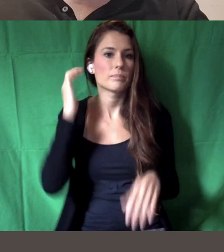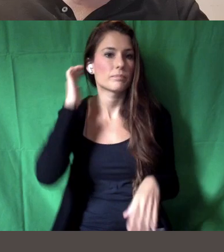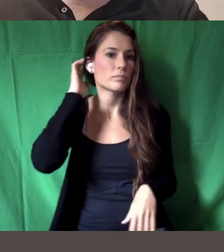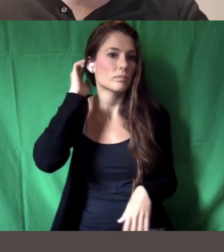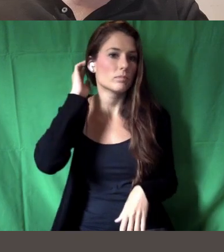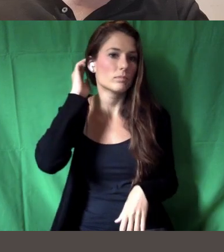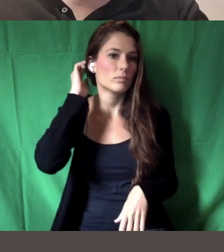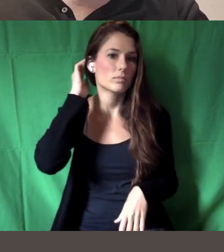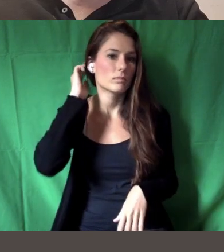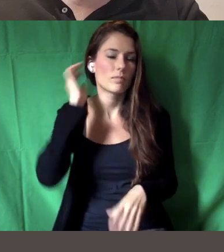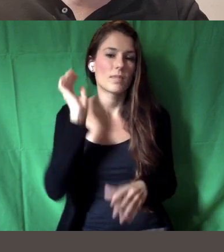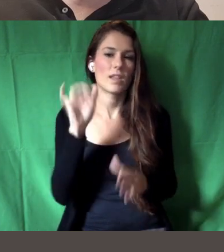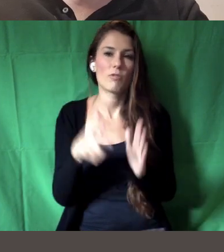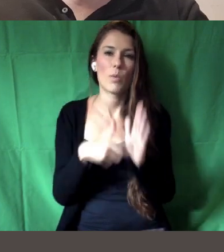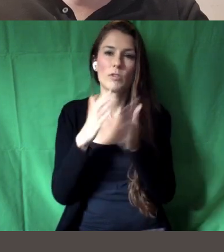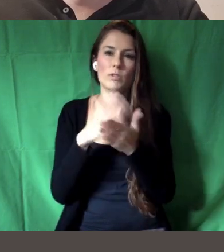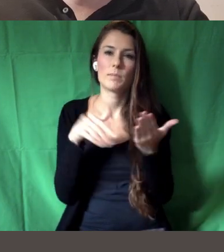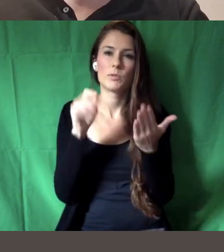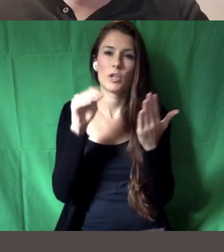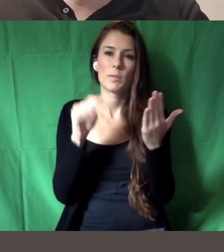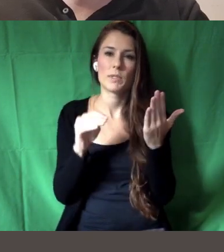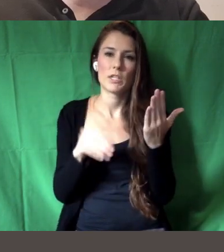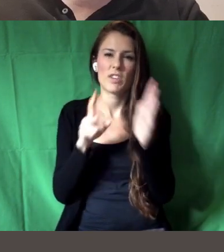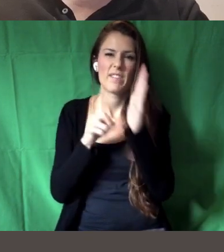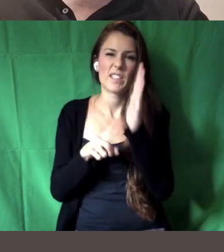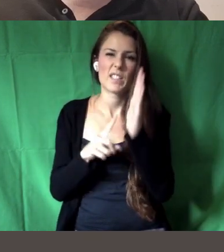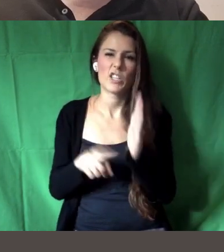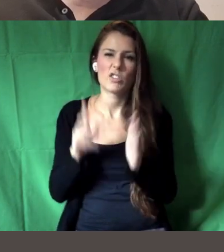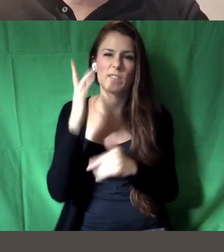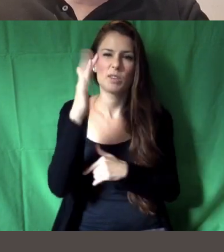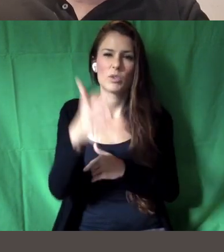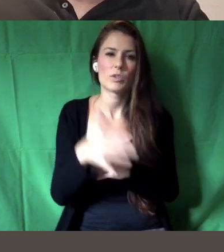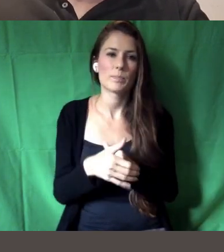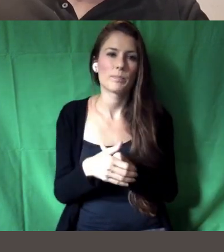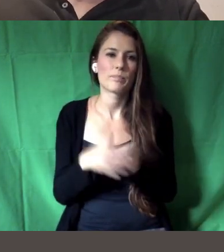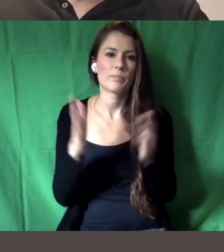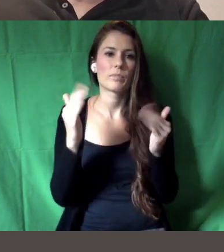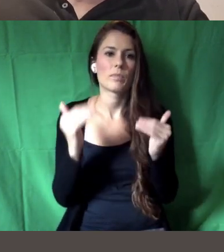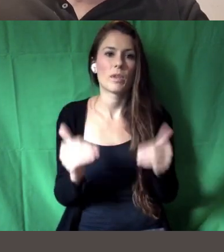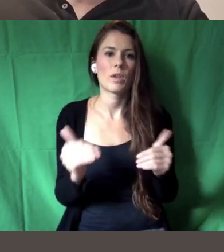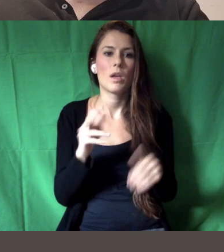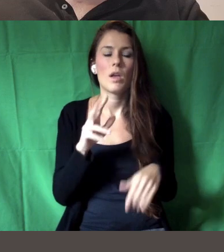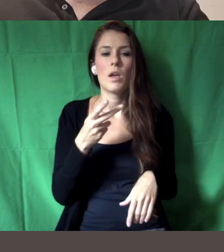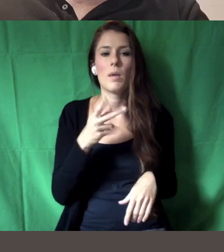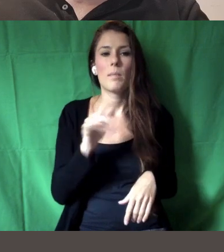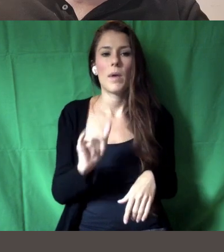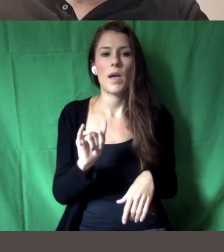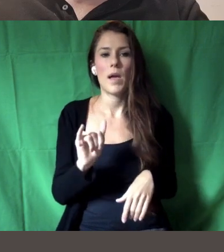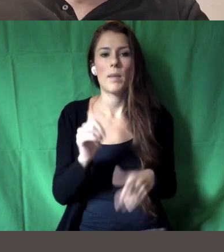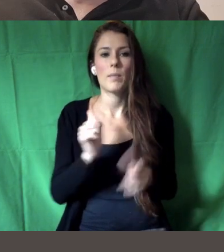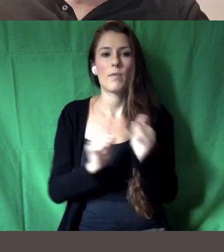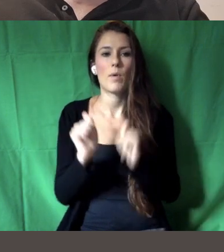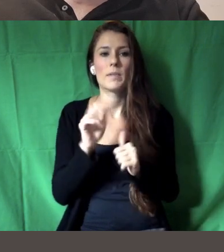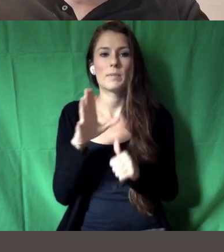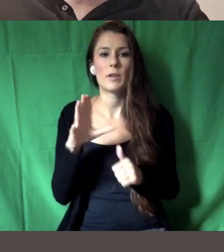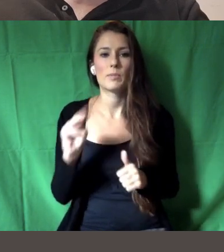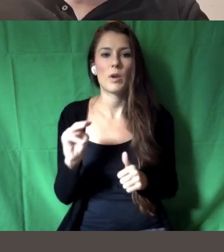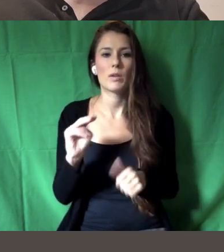some standardization effort maybe in the future. pyperformance benchmark concerns me